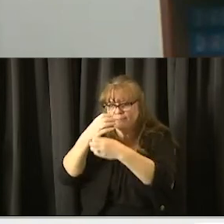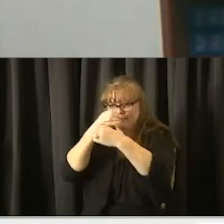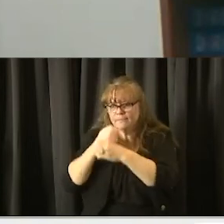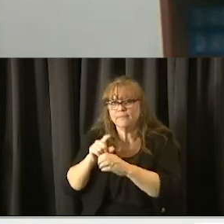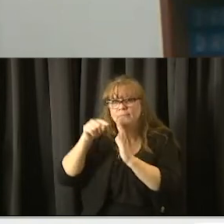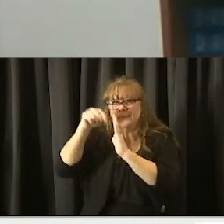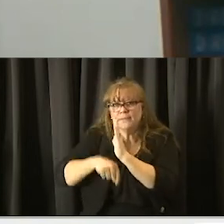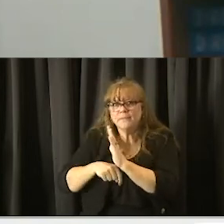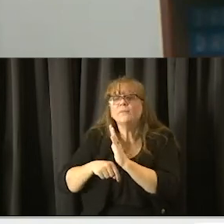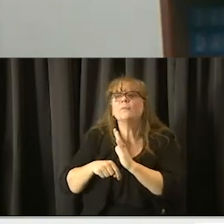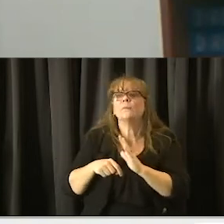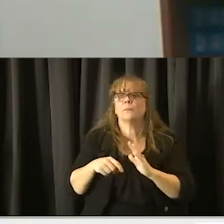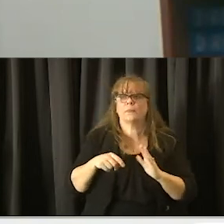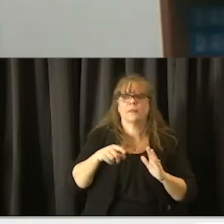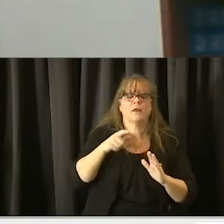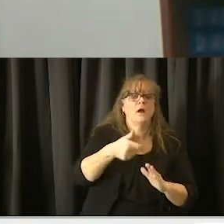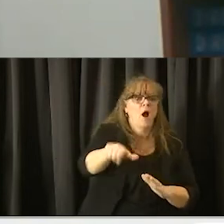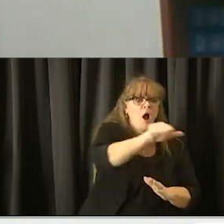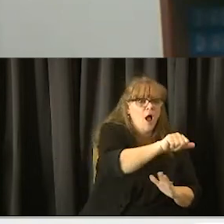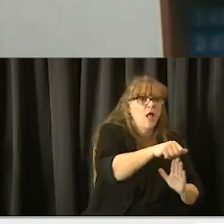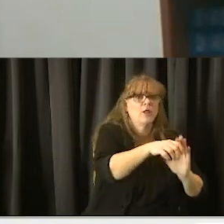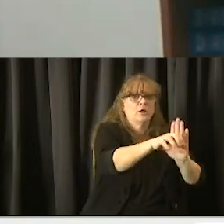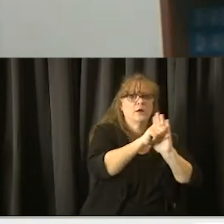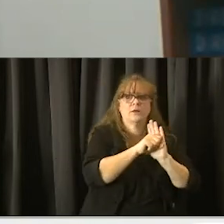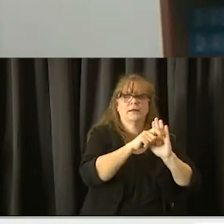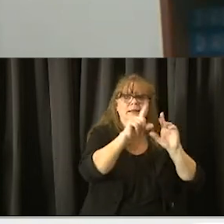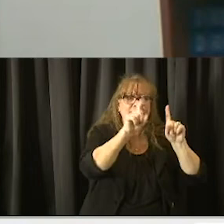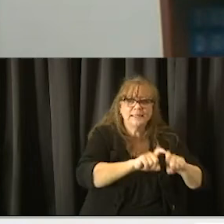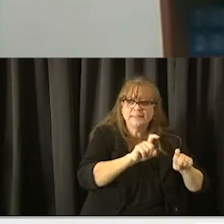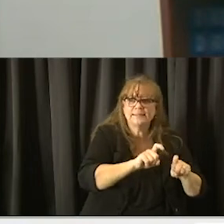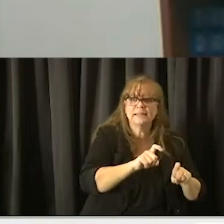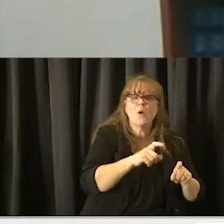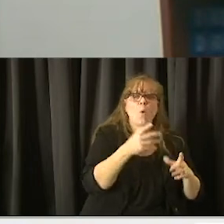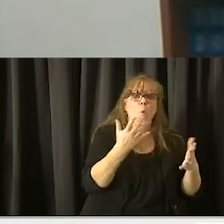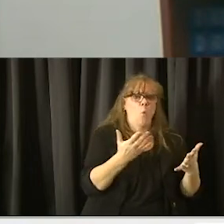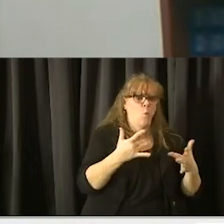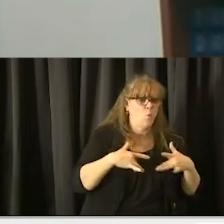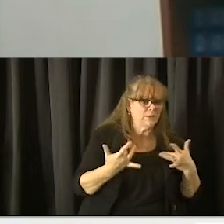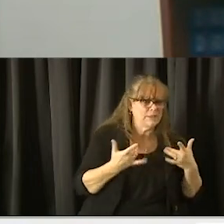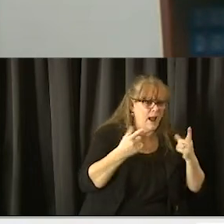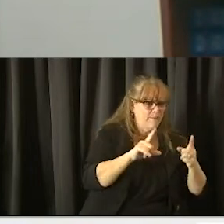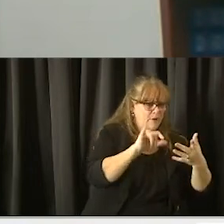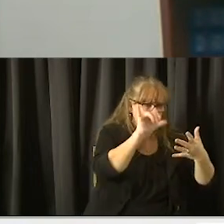immediately direct that to sequencing as well as continue our surveillance of other samples